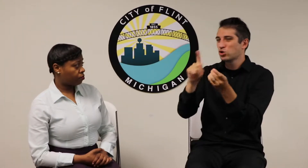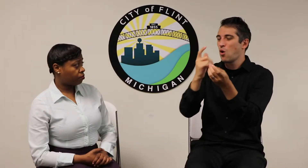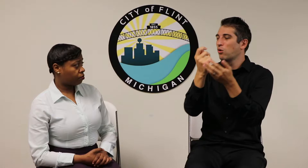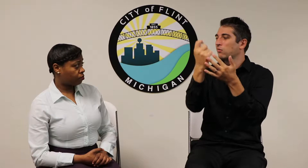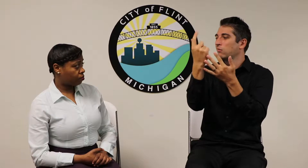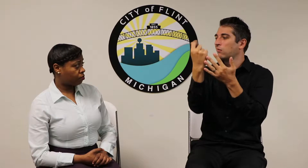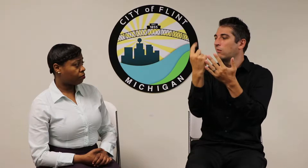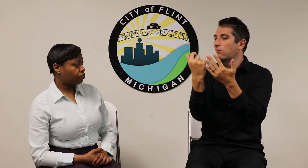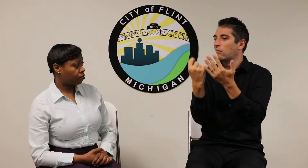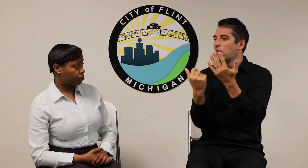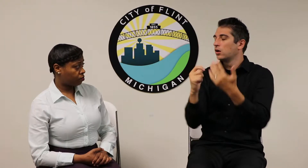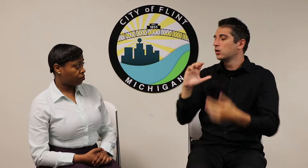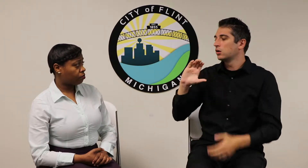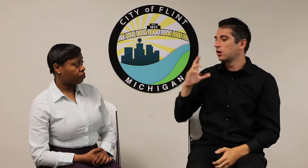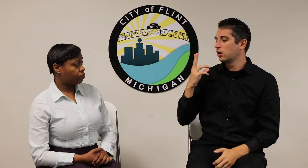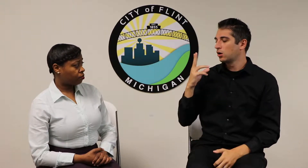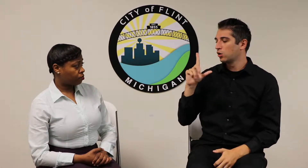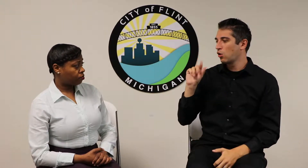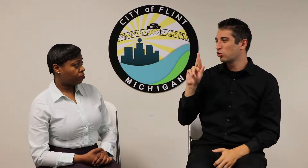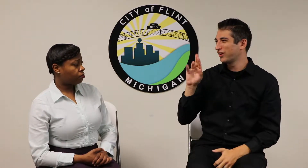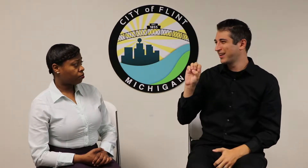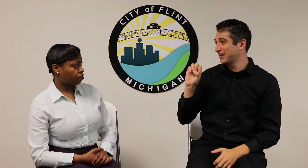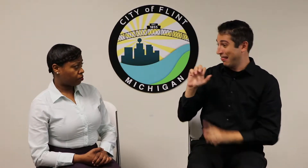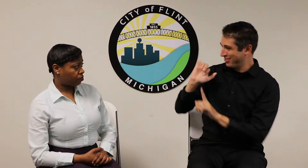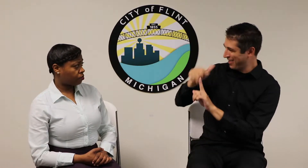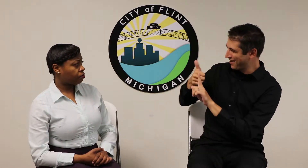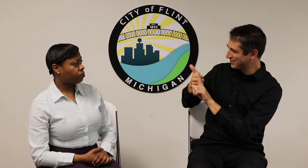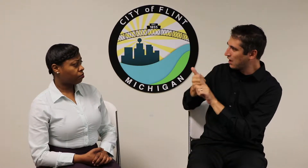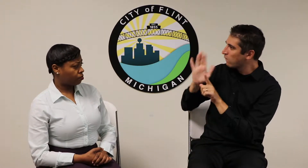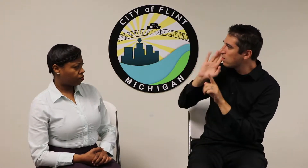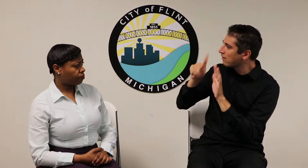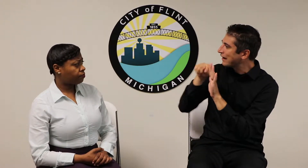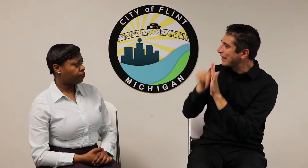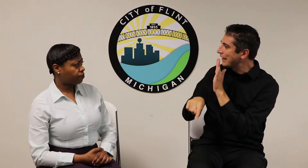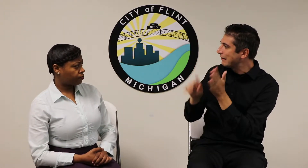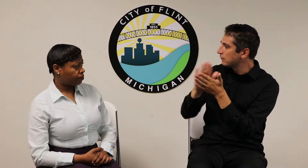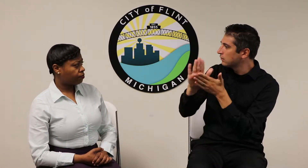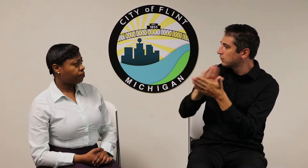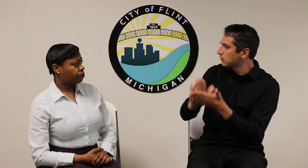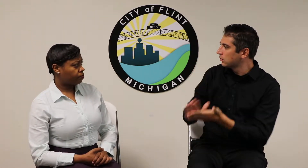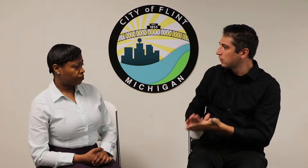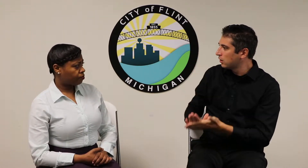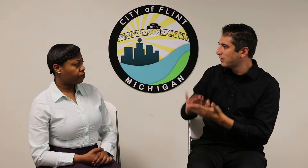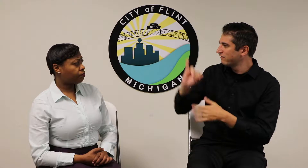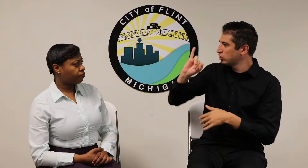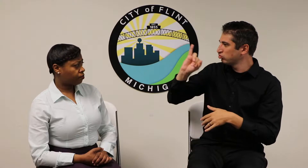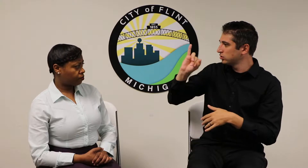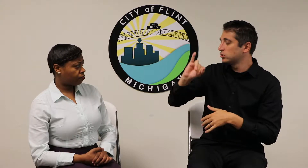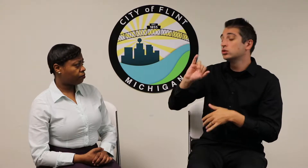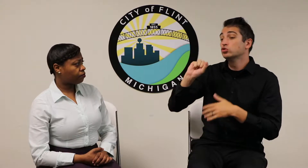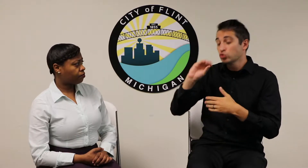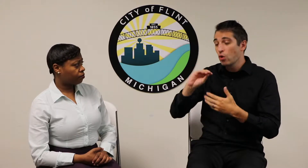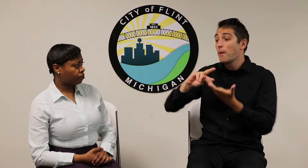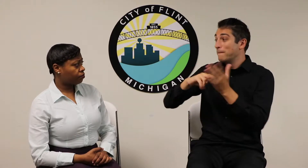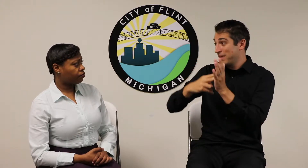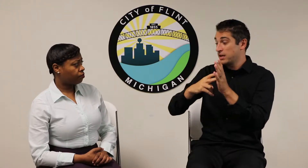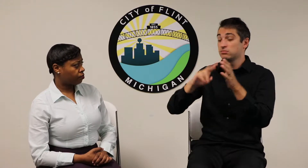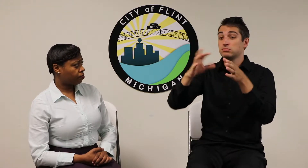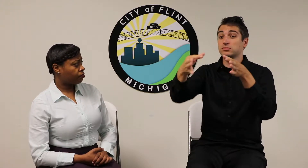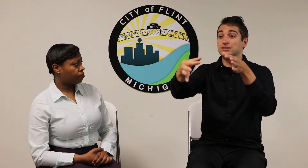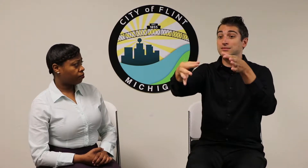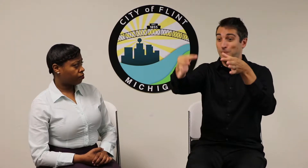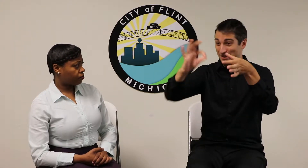flush your filter that is attached to your spigot 15 seconds just to clear as